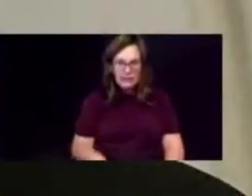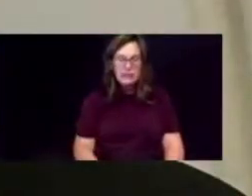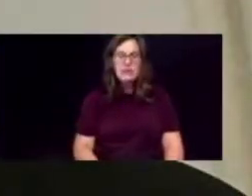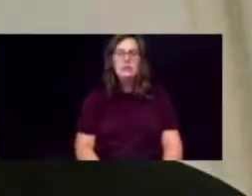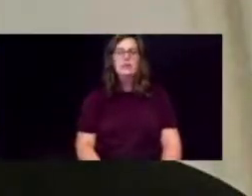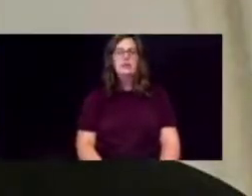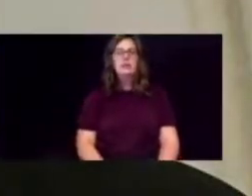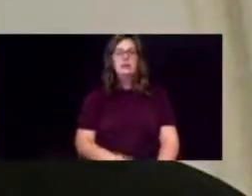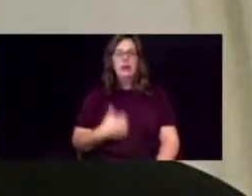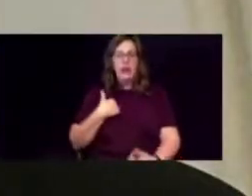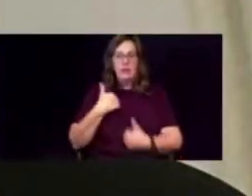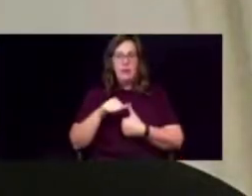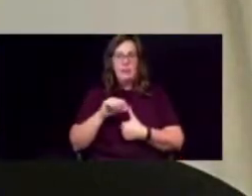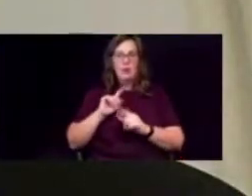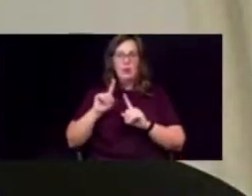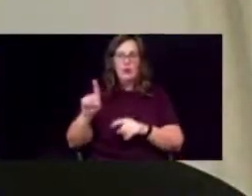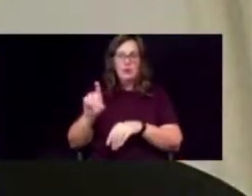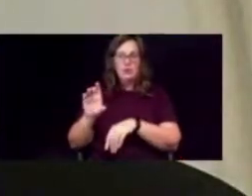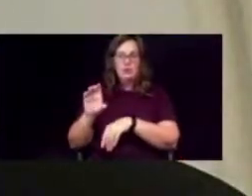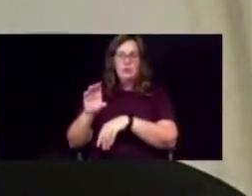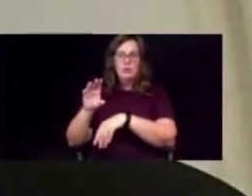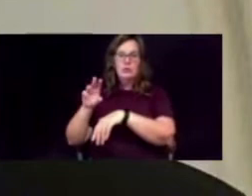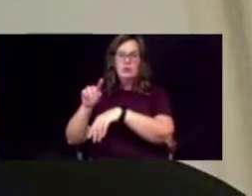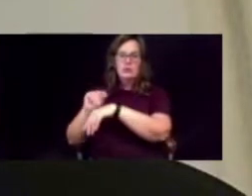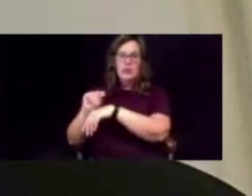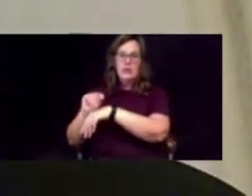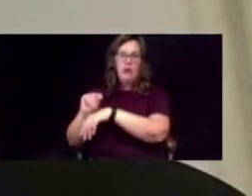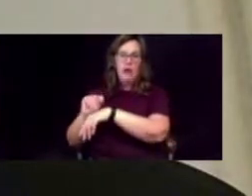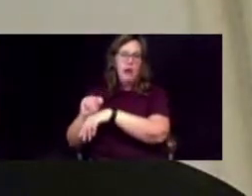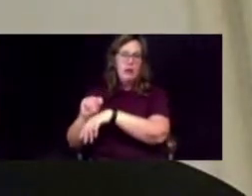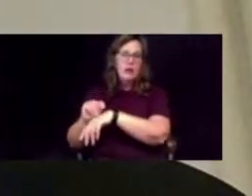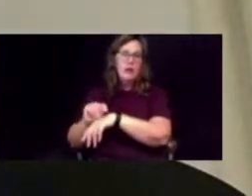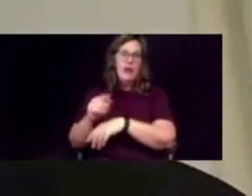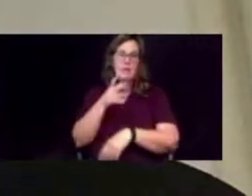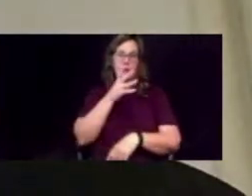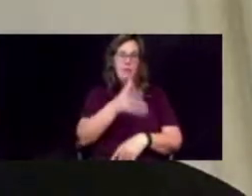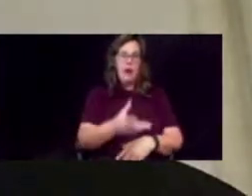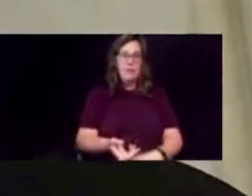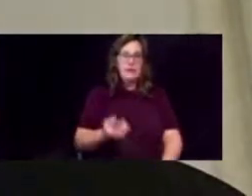synagogue after it was published and my grandma's best friend um this wonderful you know older